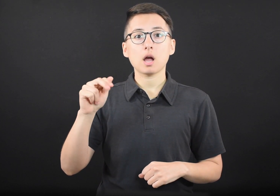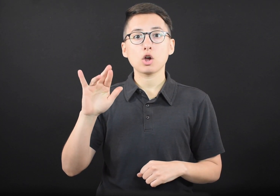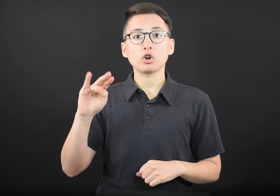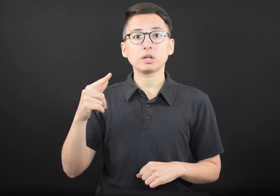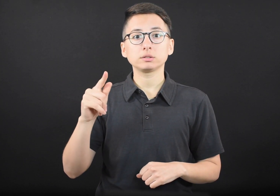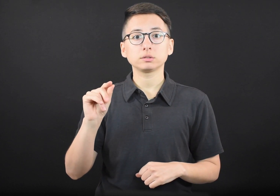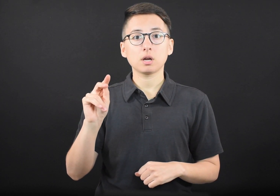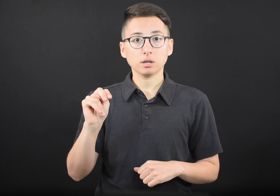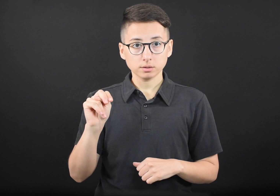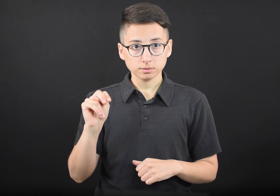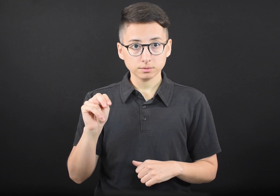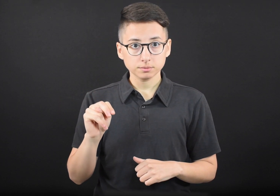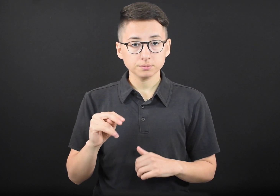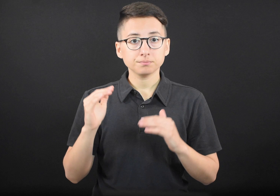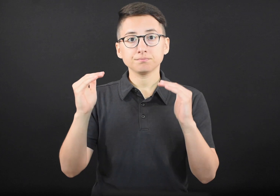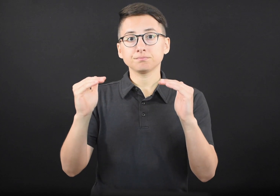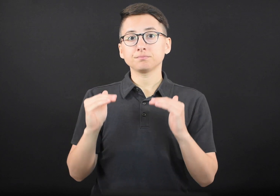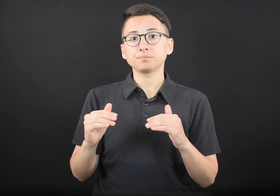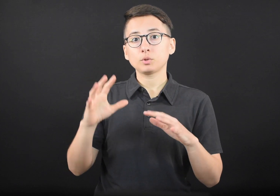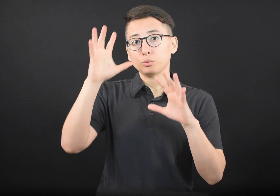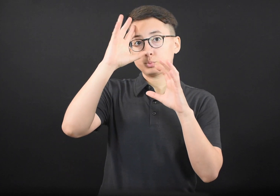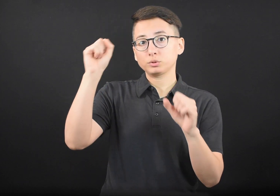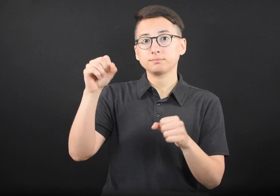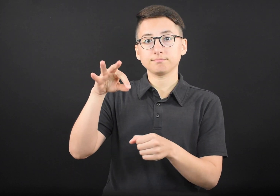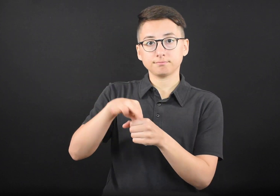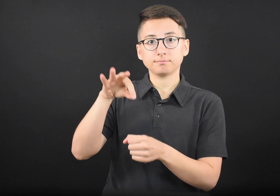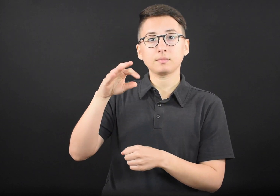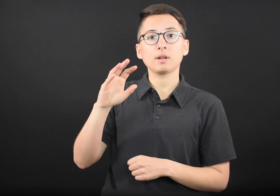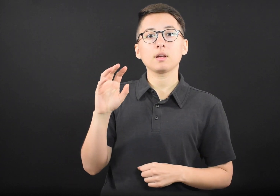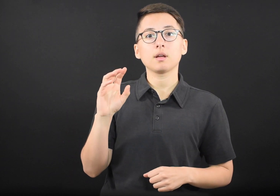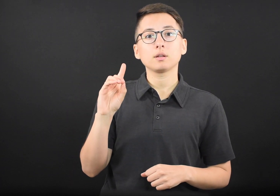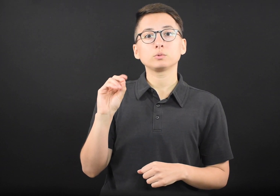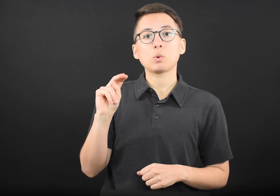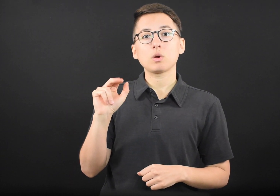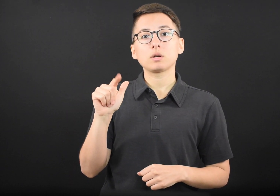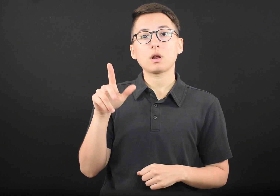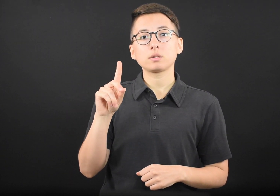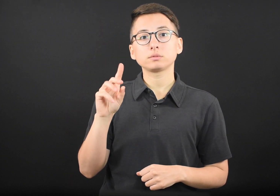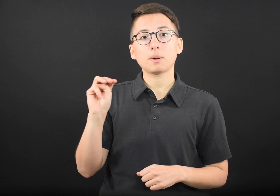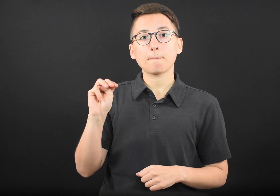A. Harrington, M.D., FAHA, ● President-Elect Donald M.